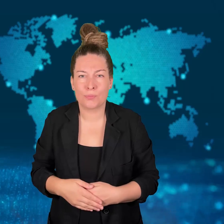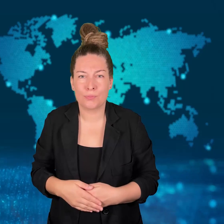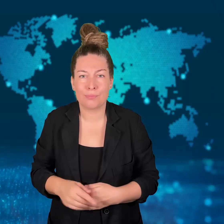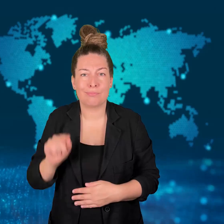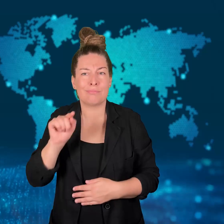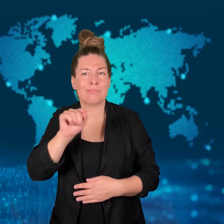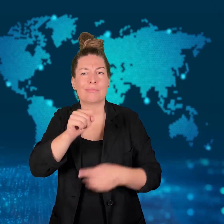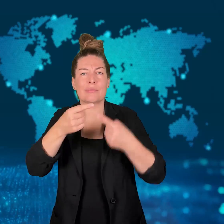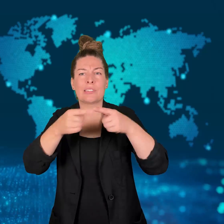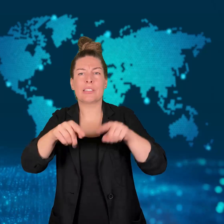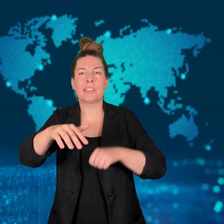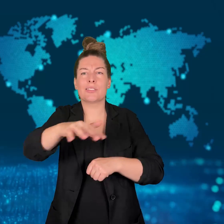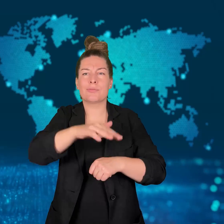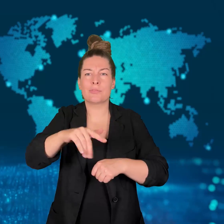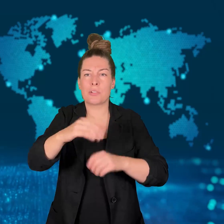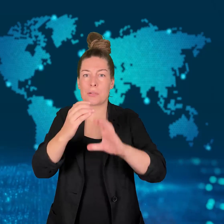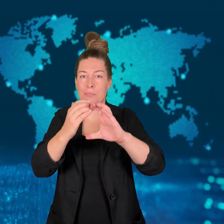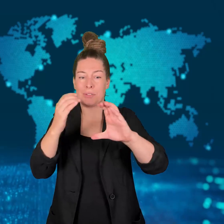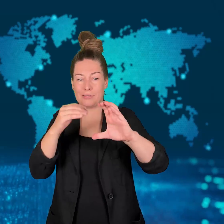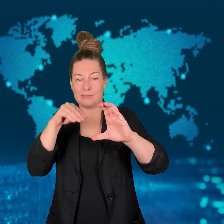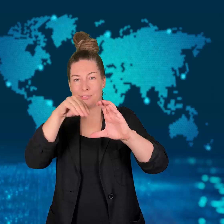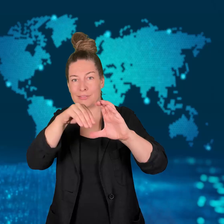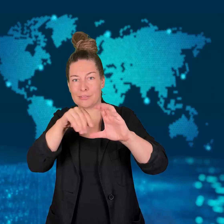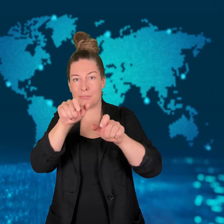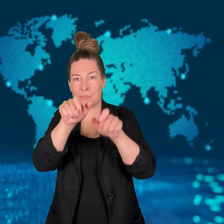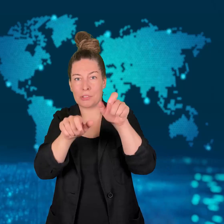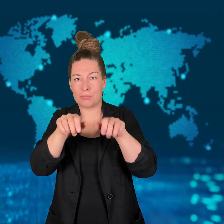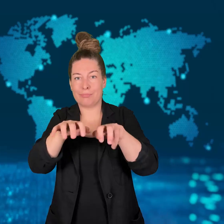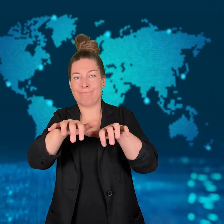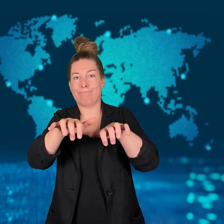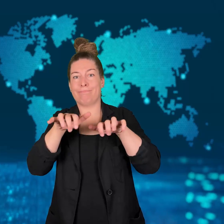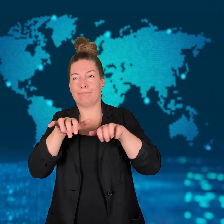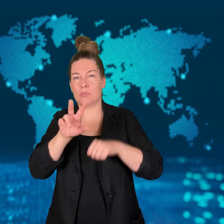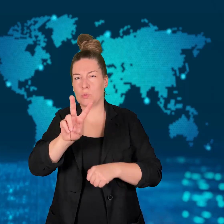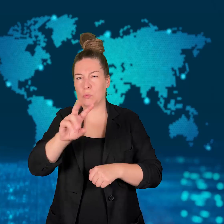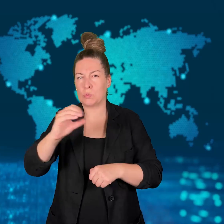Rescuers were sent to assist the passengers,